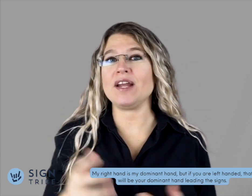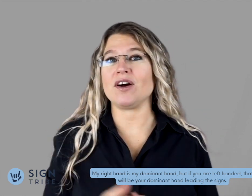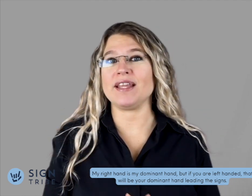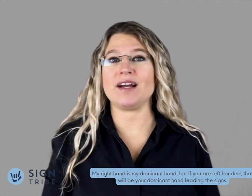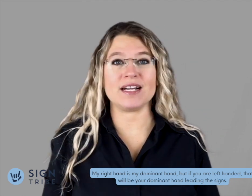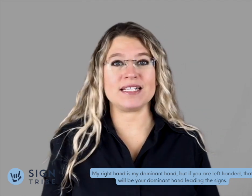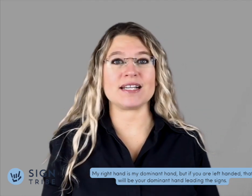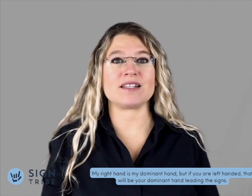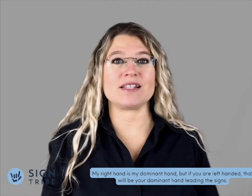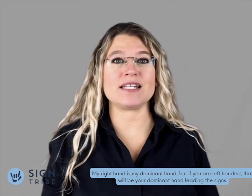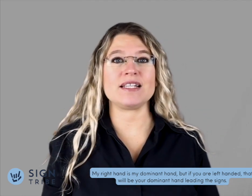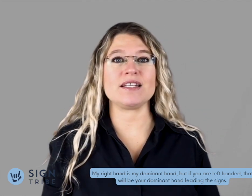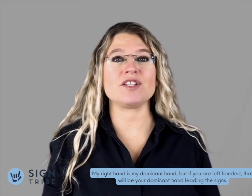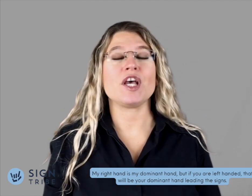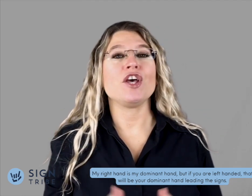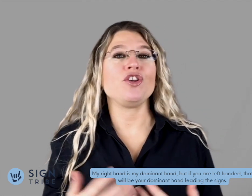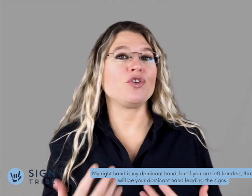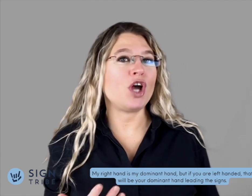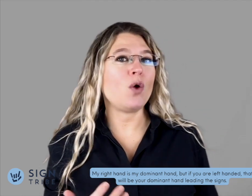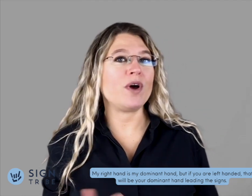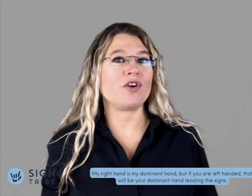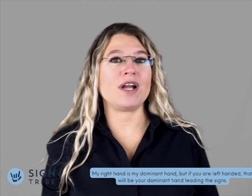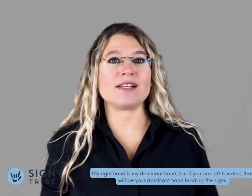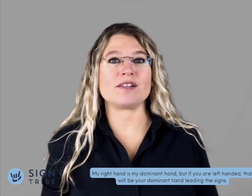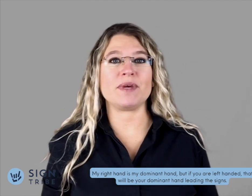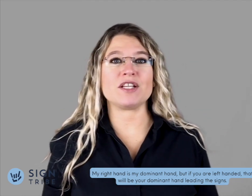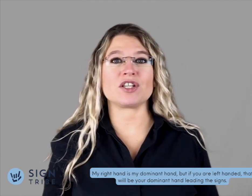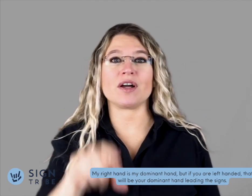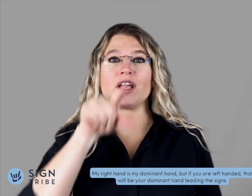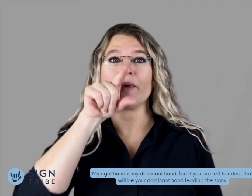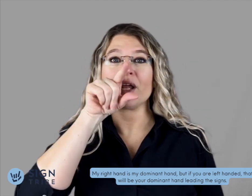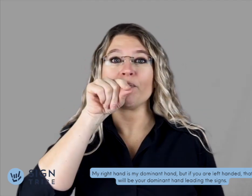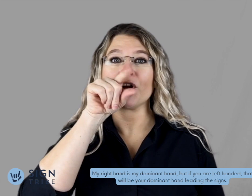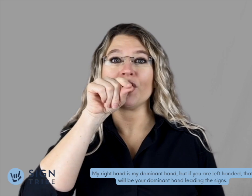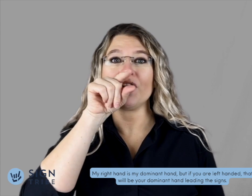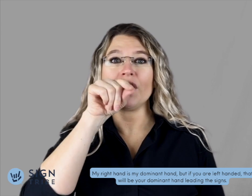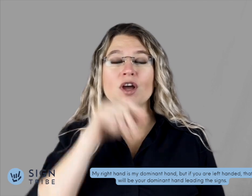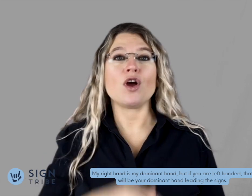on the context of the sentence, you'll know whether or not somebody's talking about a bird